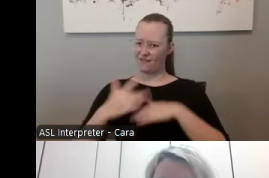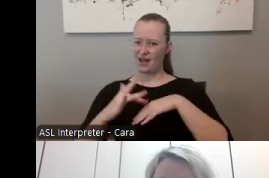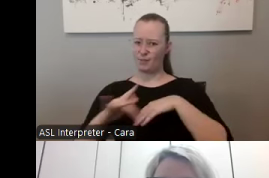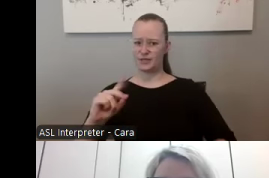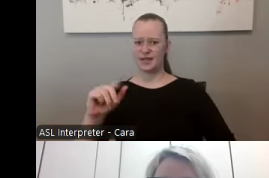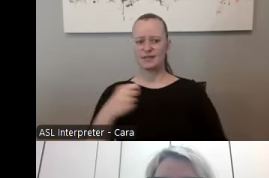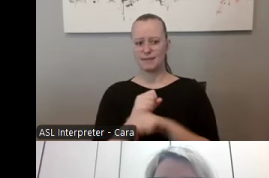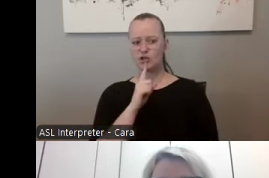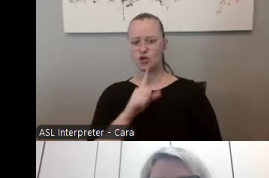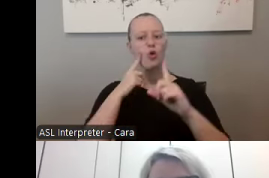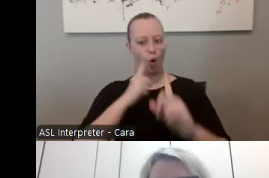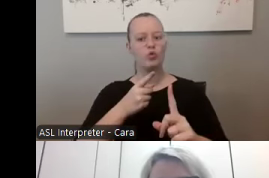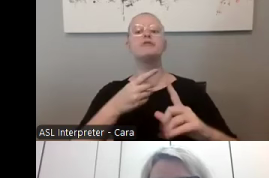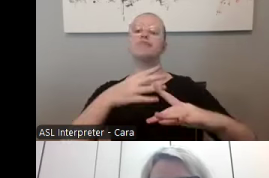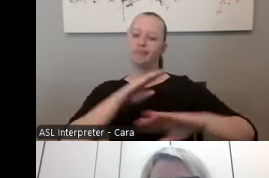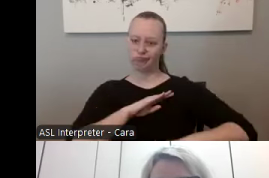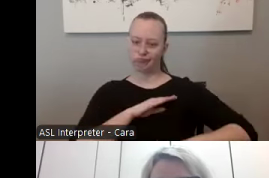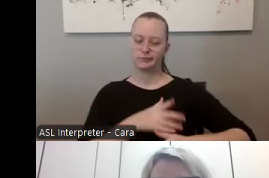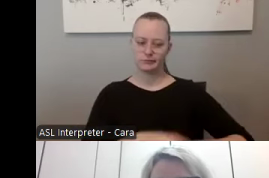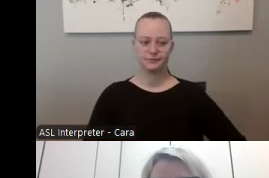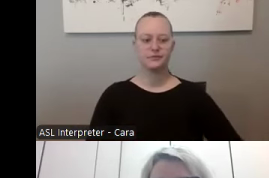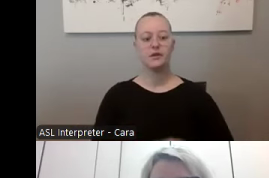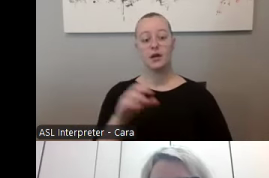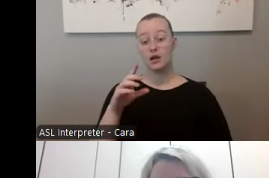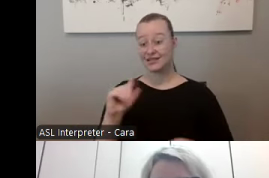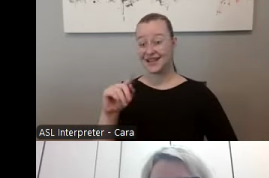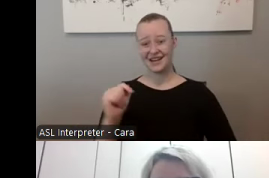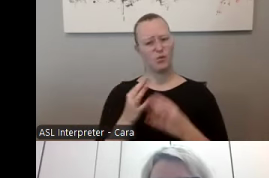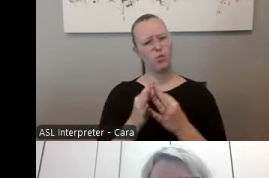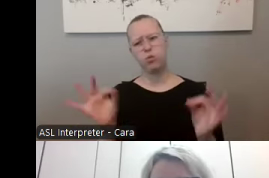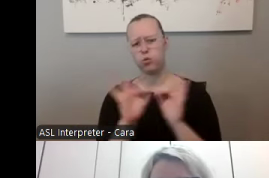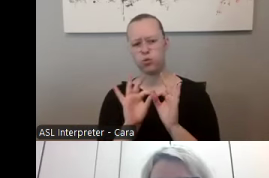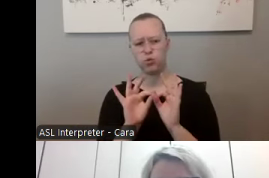goals are being met. Data is fundamental to our ability to ensure